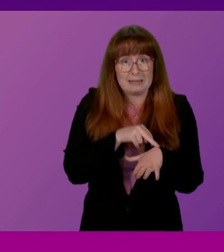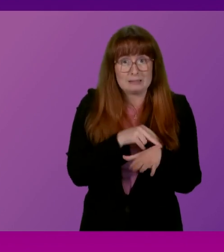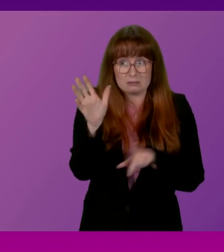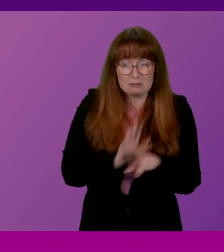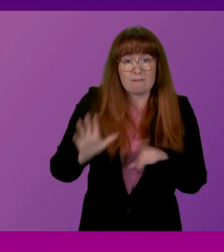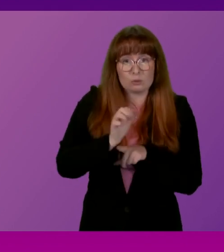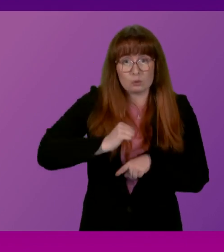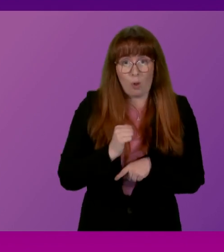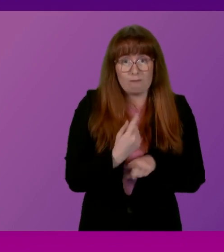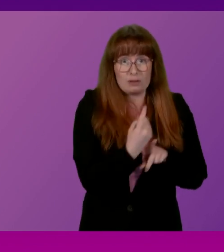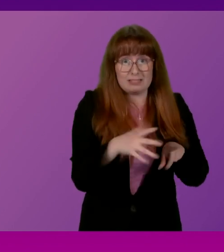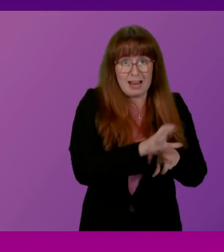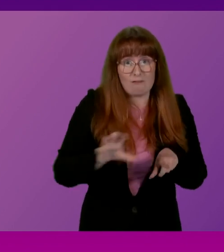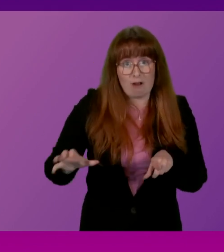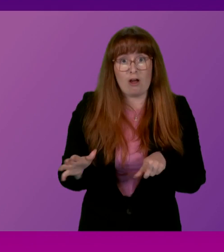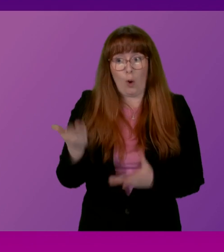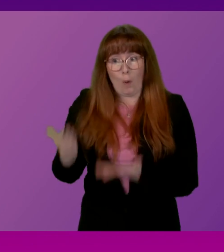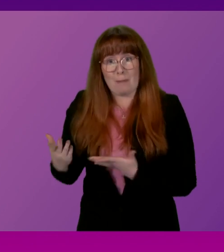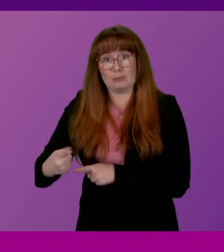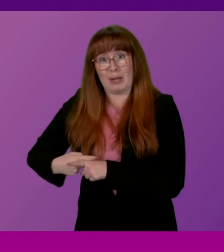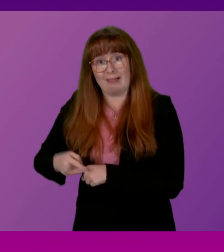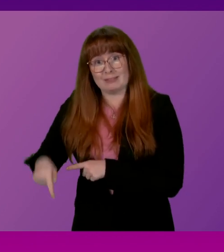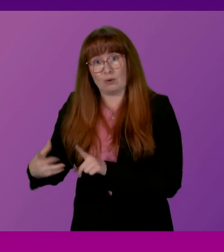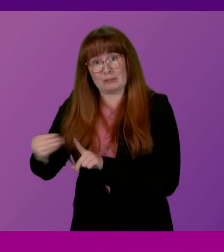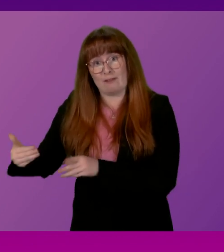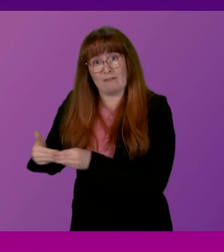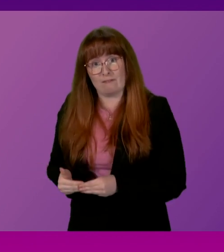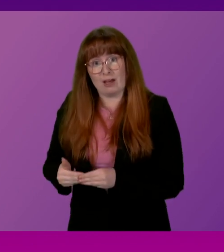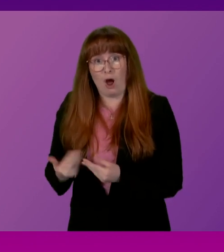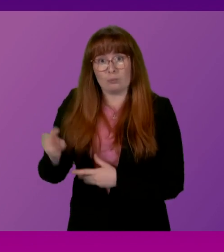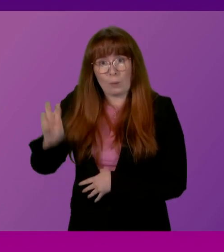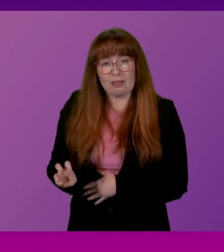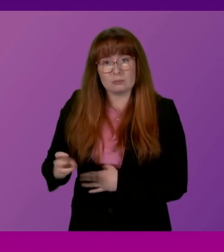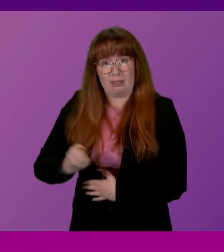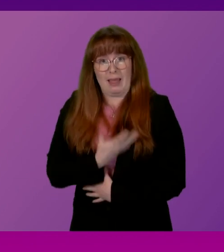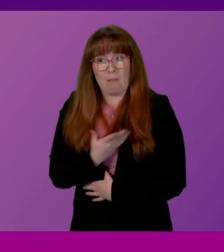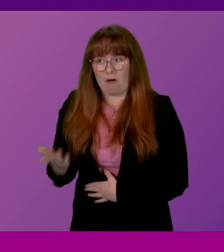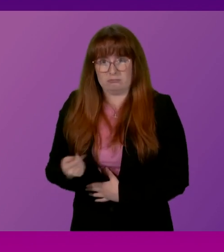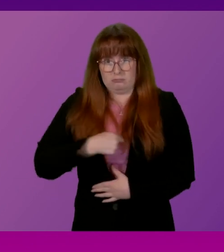in Scotland than there are in Conservative-led England and Labour-led Wales.